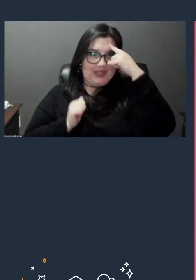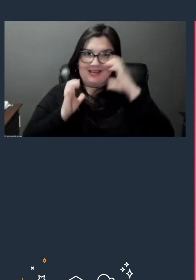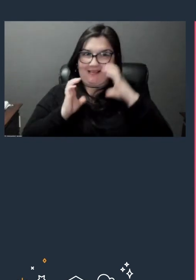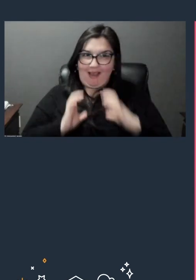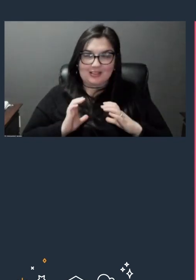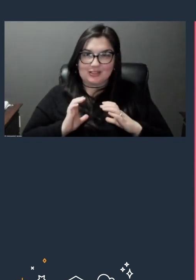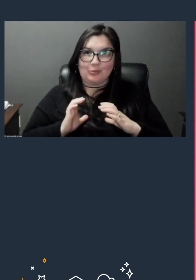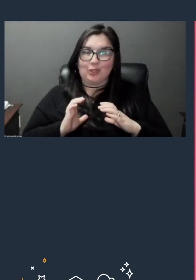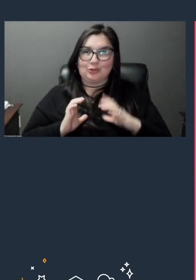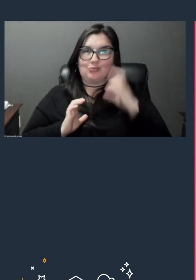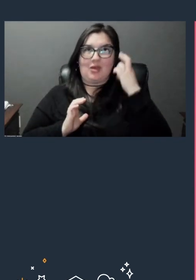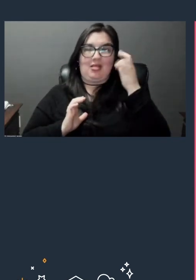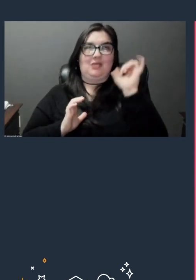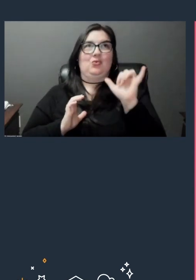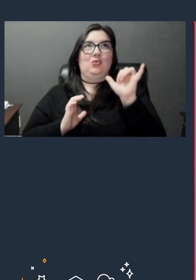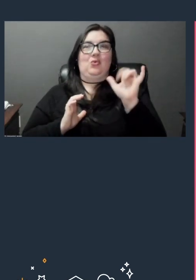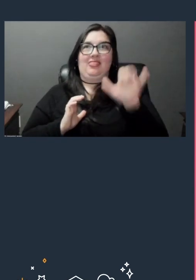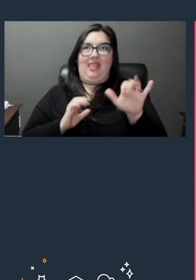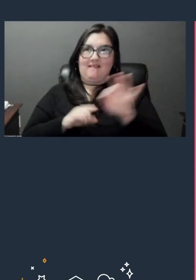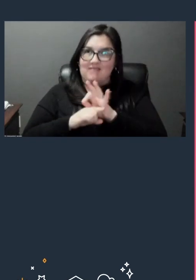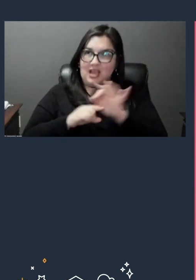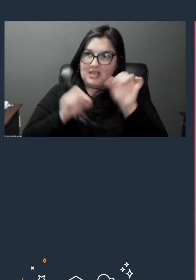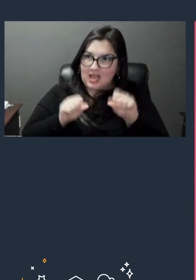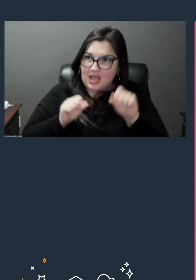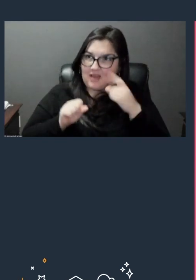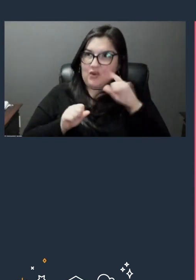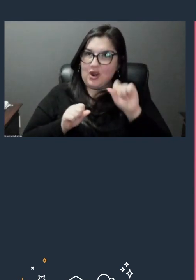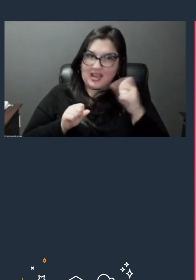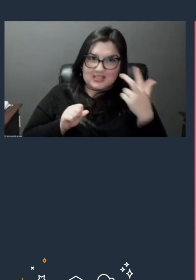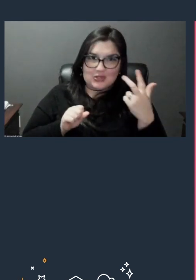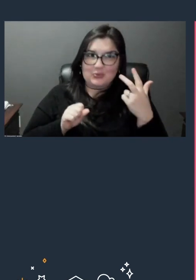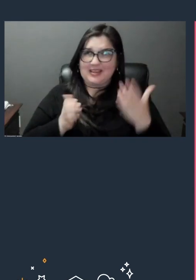and seeing that delivered and seeing it delivered as free and then kind of having more